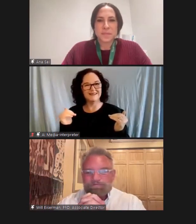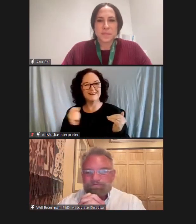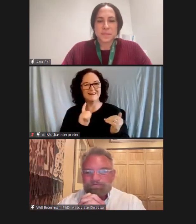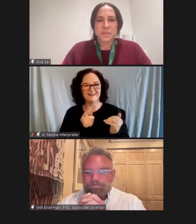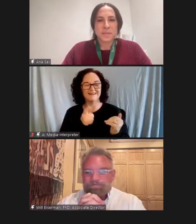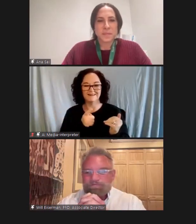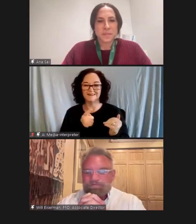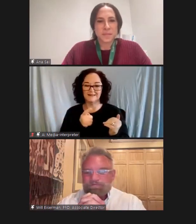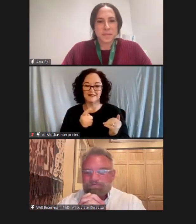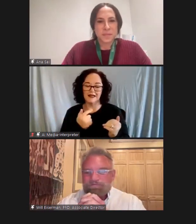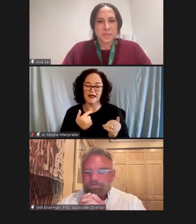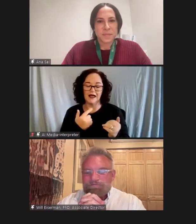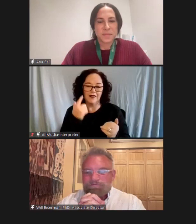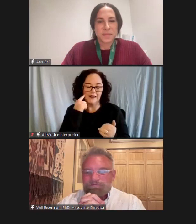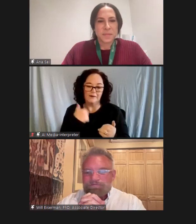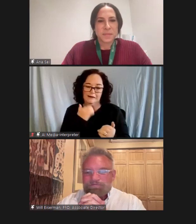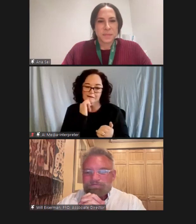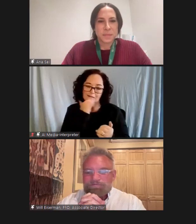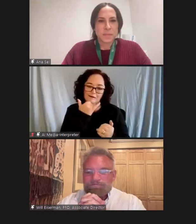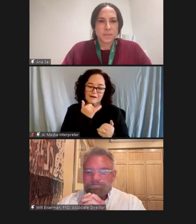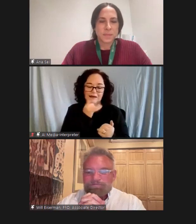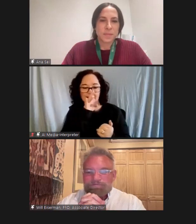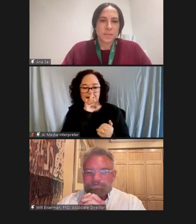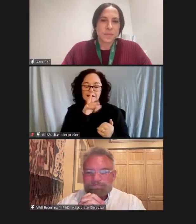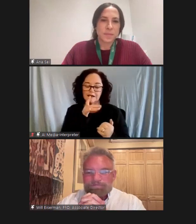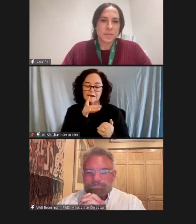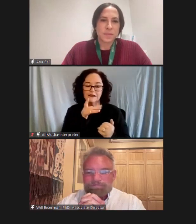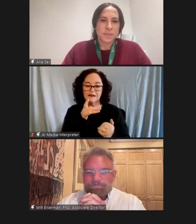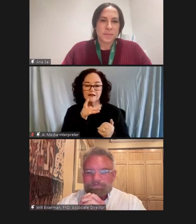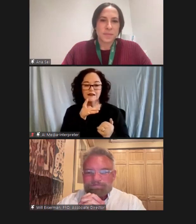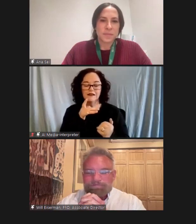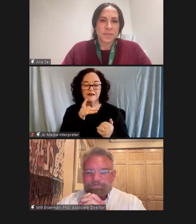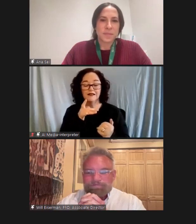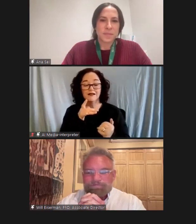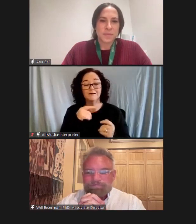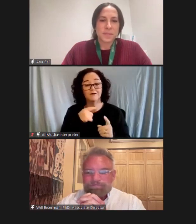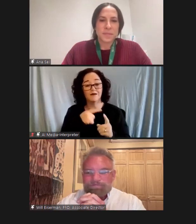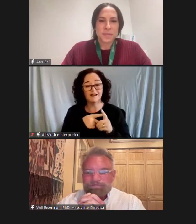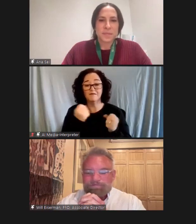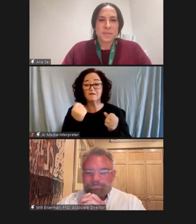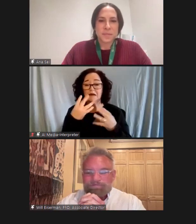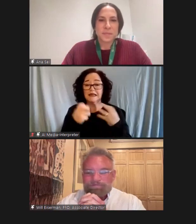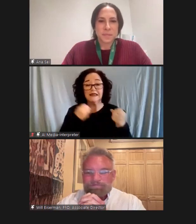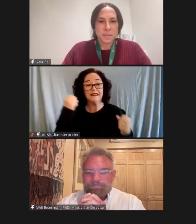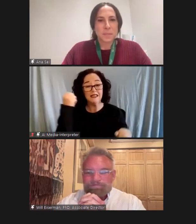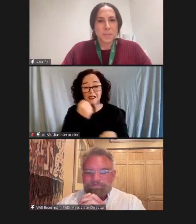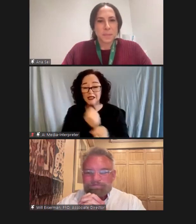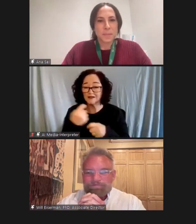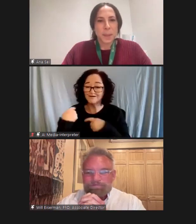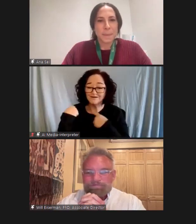misspoken and probably years of using